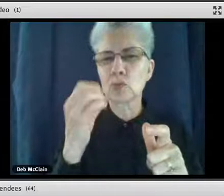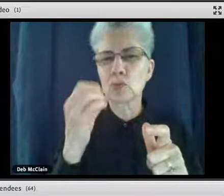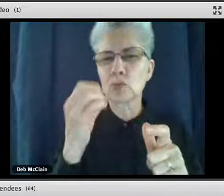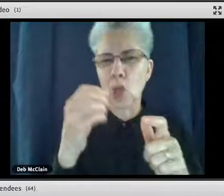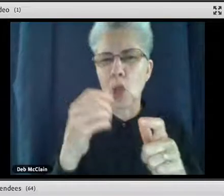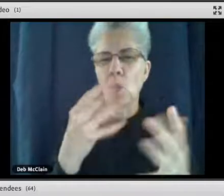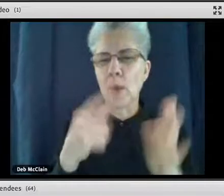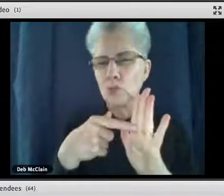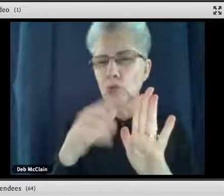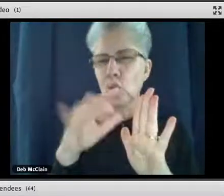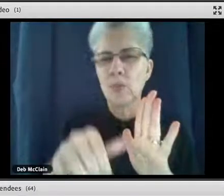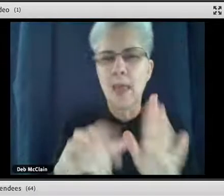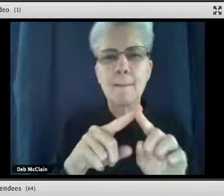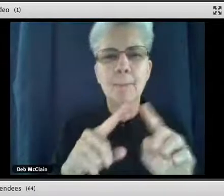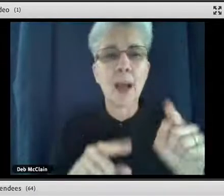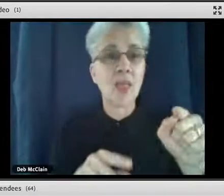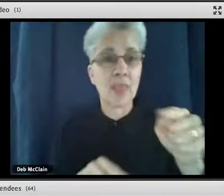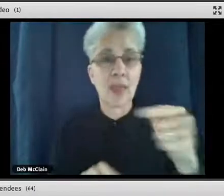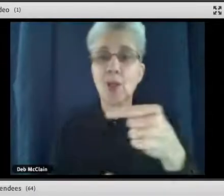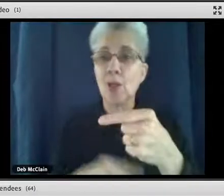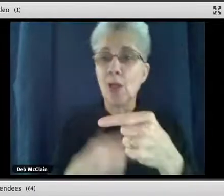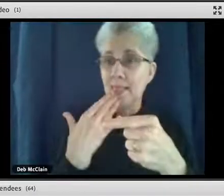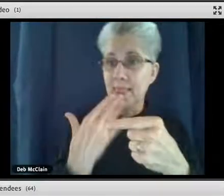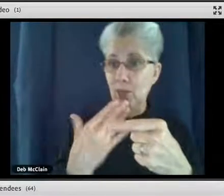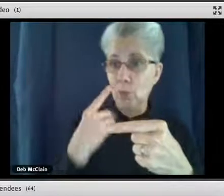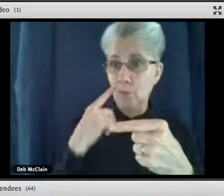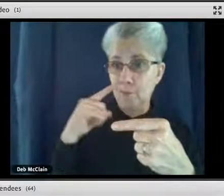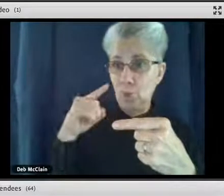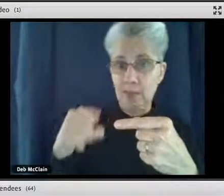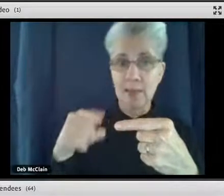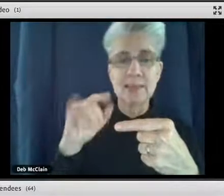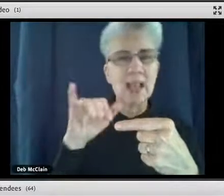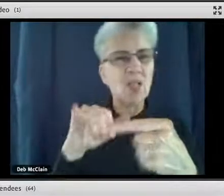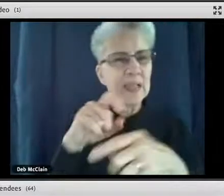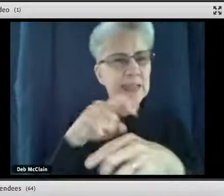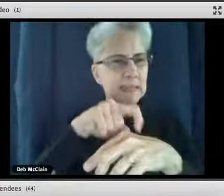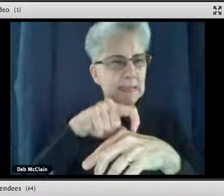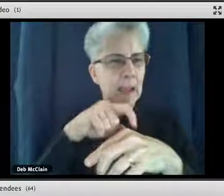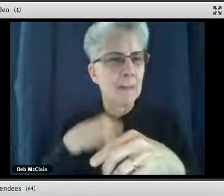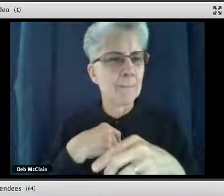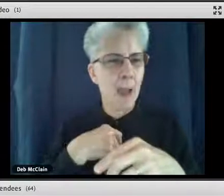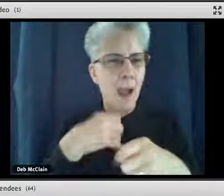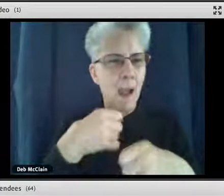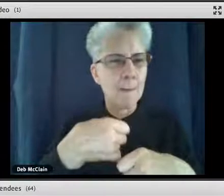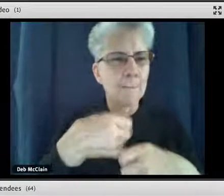so I'll wait and show you that. But thank you, Eva, for this. This time I clicked on